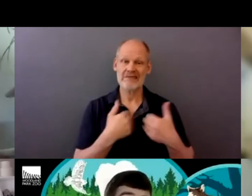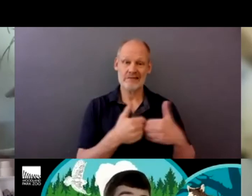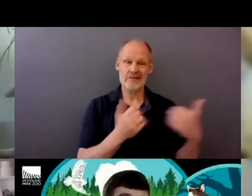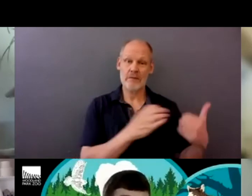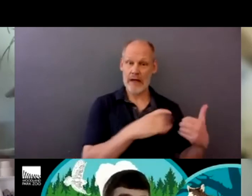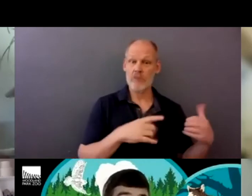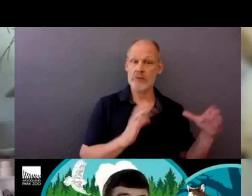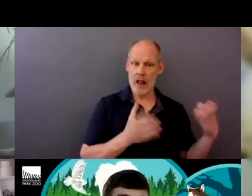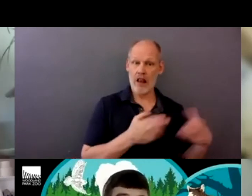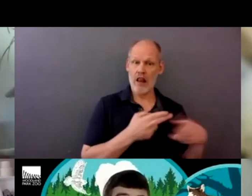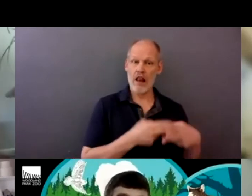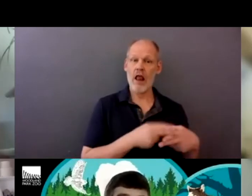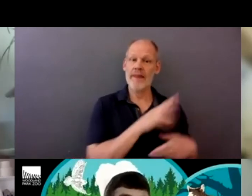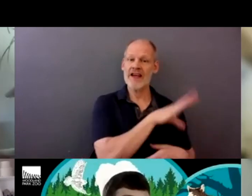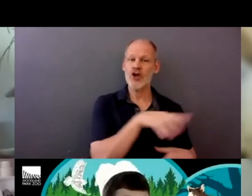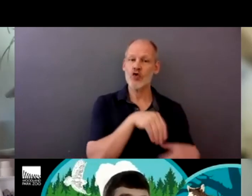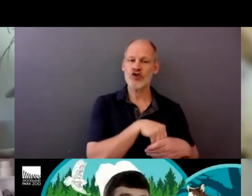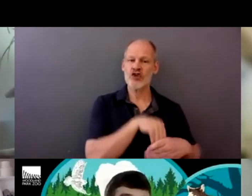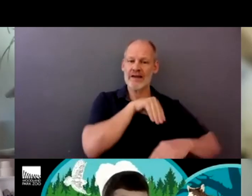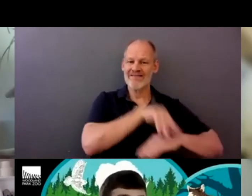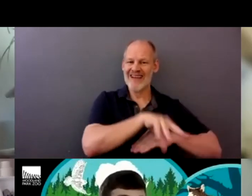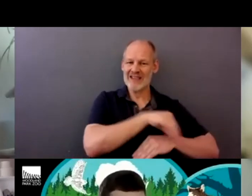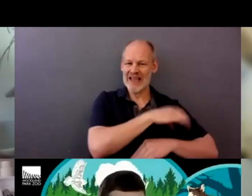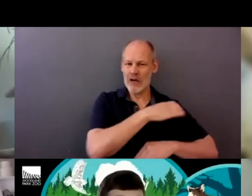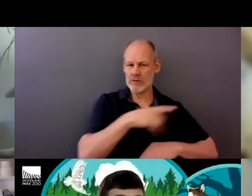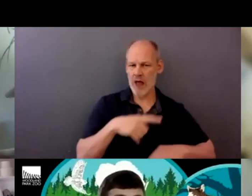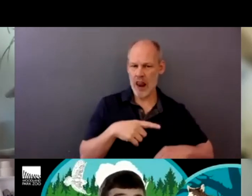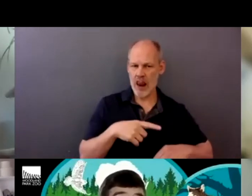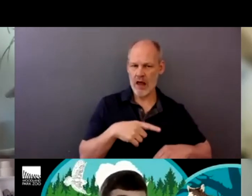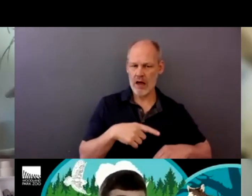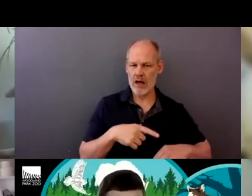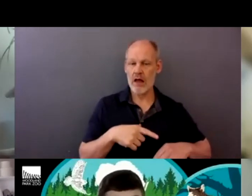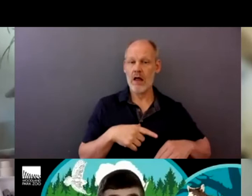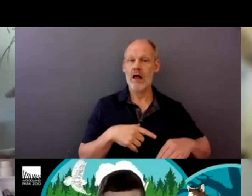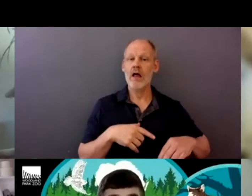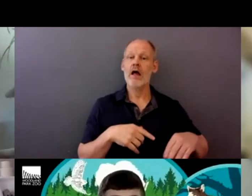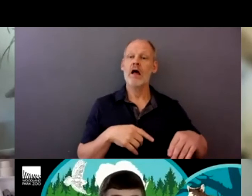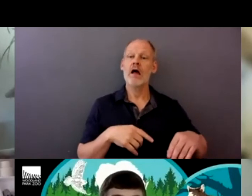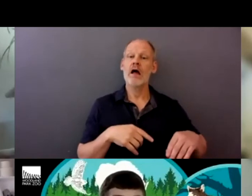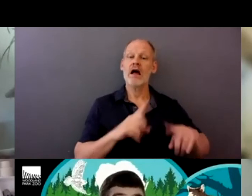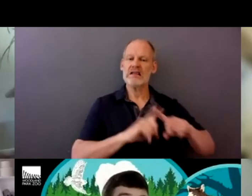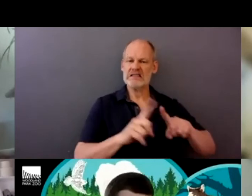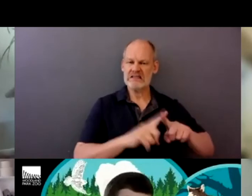our programming made up of organizations and individuals with disabilities to help us through